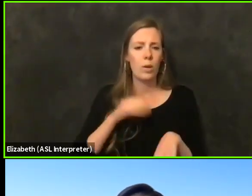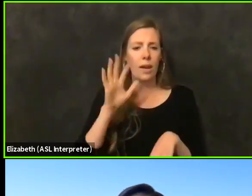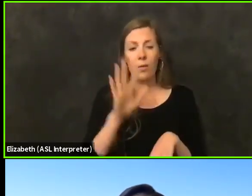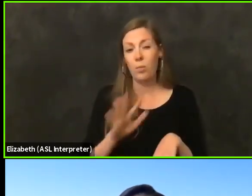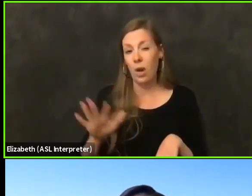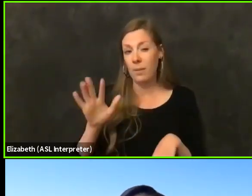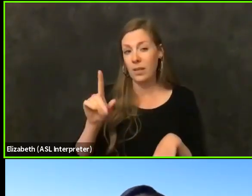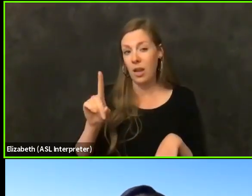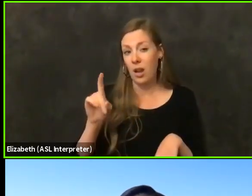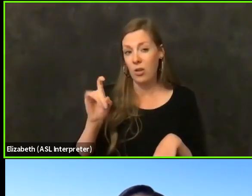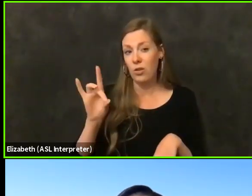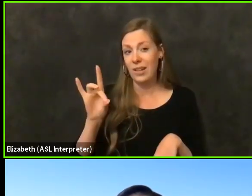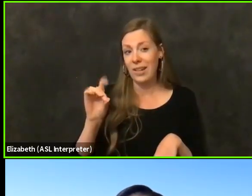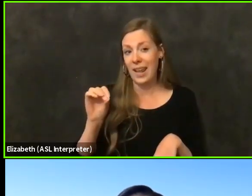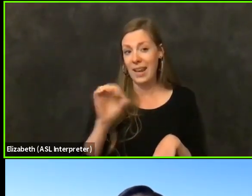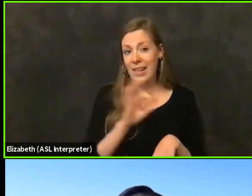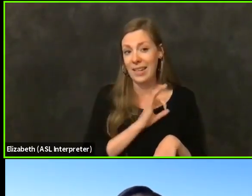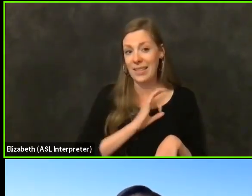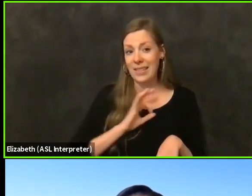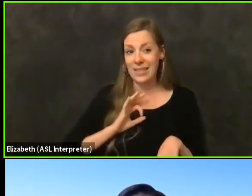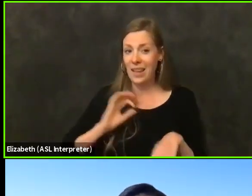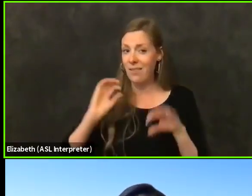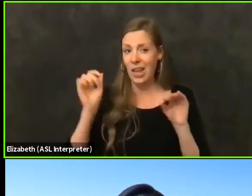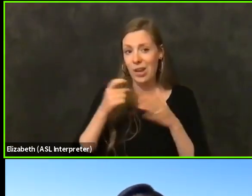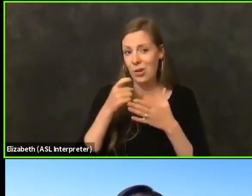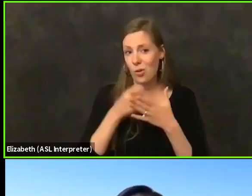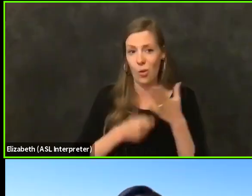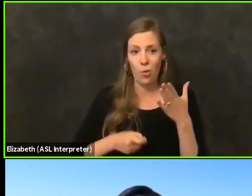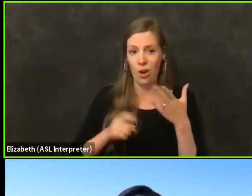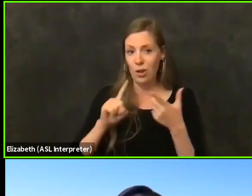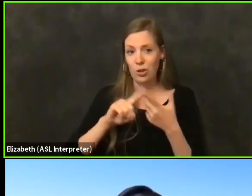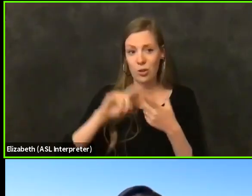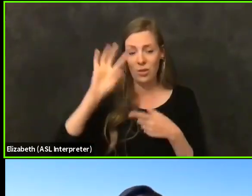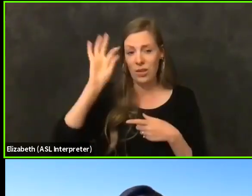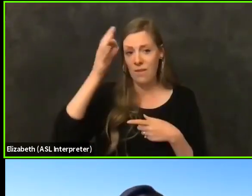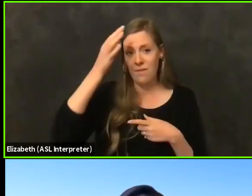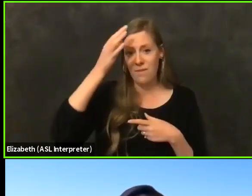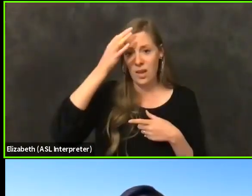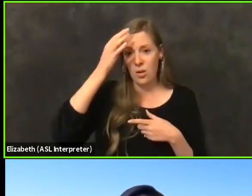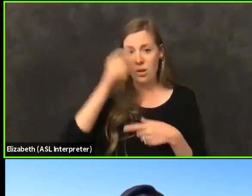and eighty staff at no cost to the federal health, federally qualified health centers